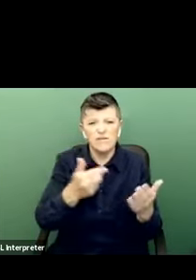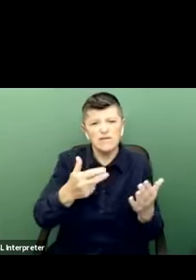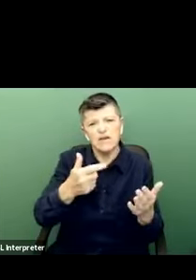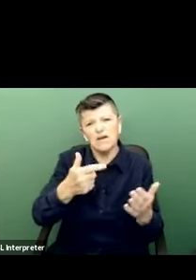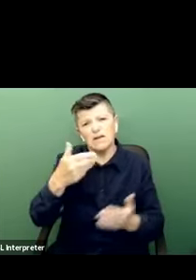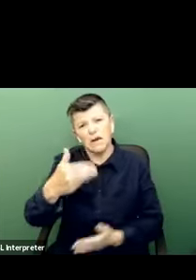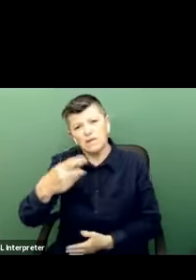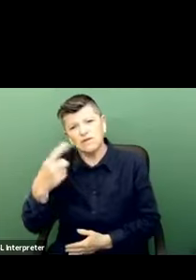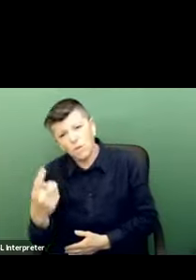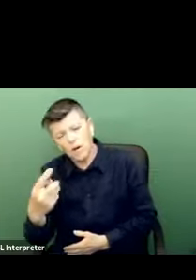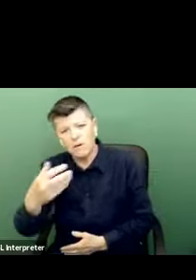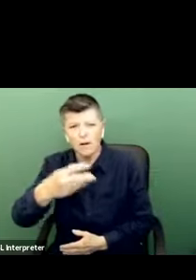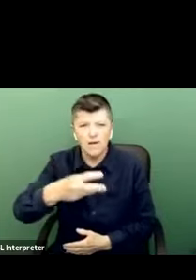9, the